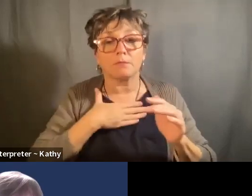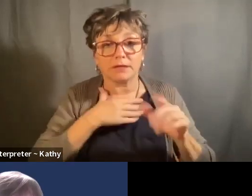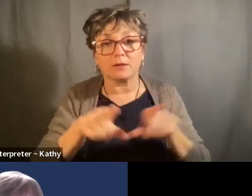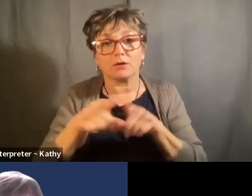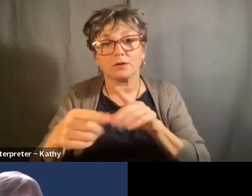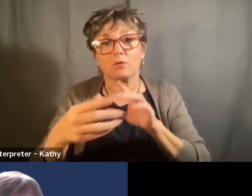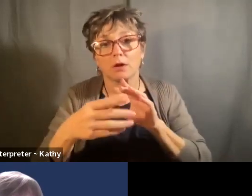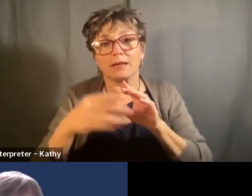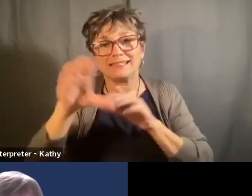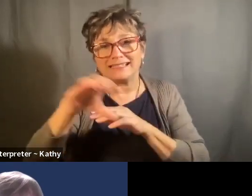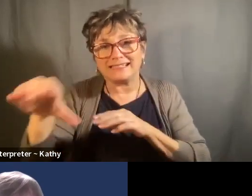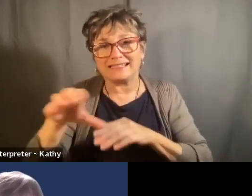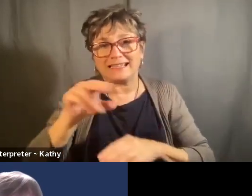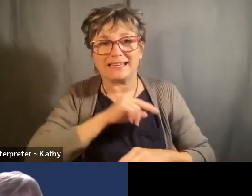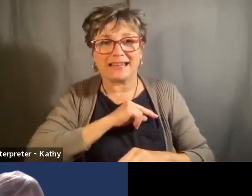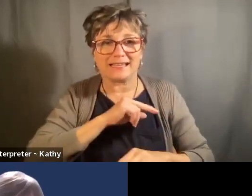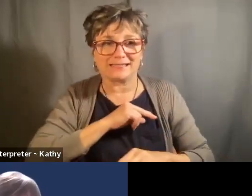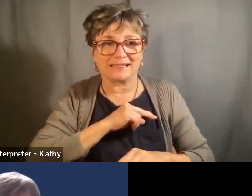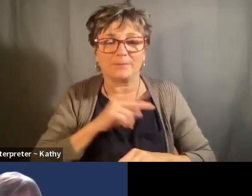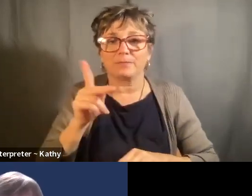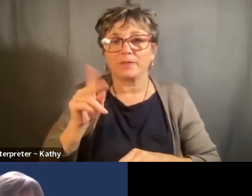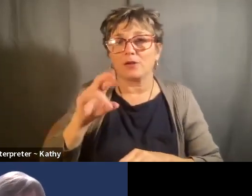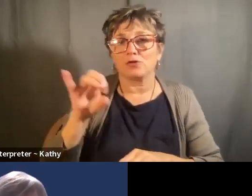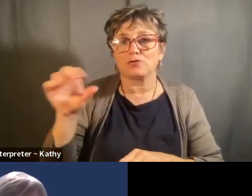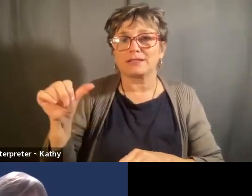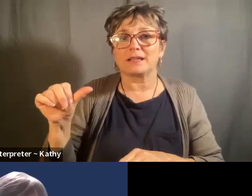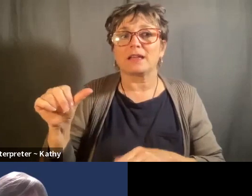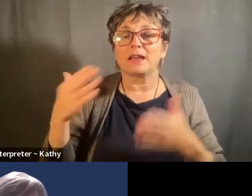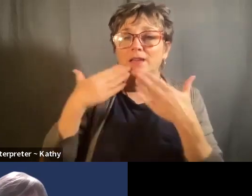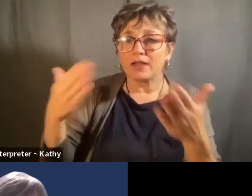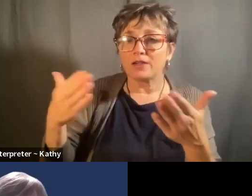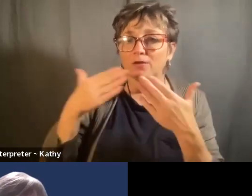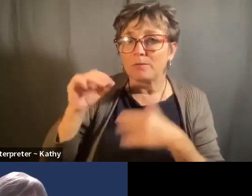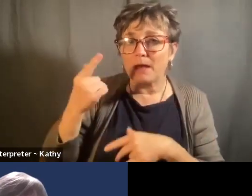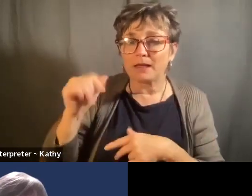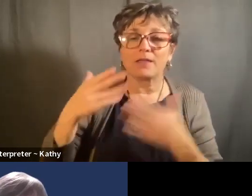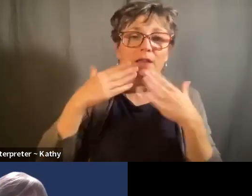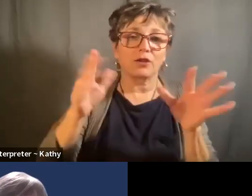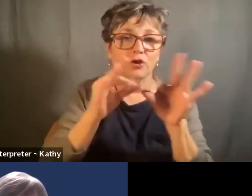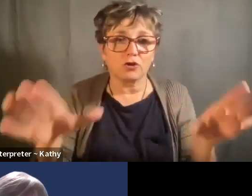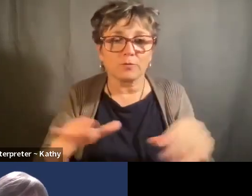All right, thank you so much. Thank you, Megan. Thank you to our interpreters, to Brian, our tech support.